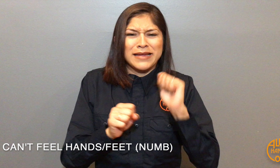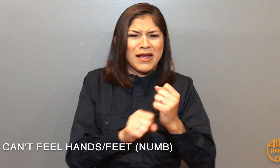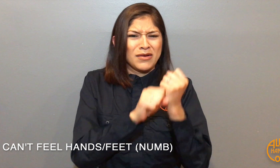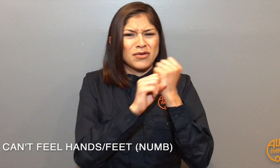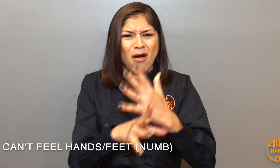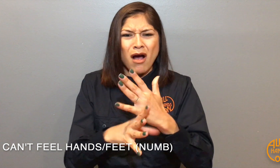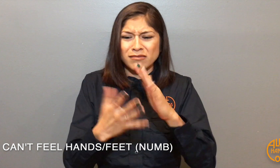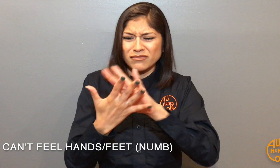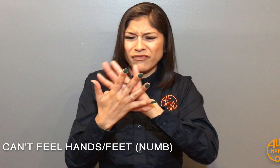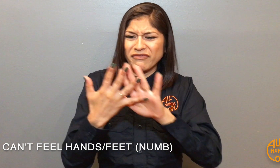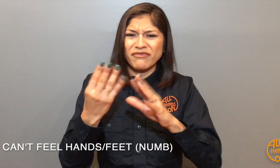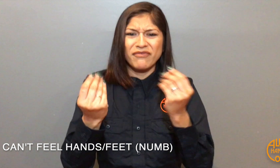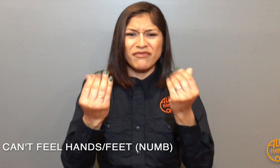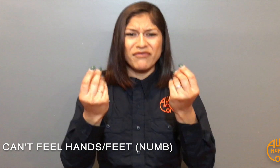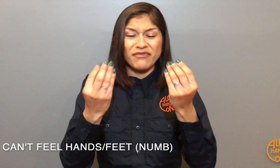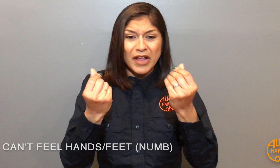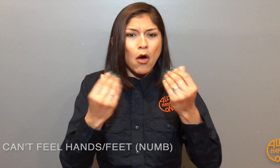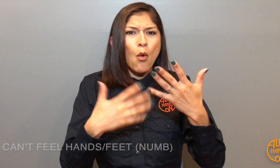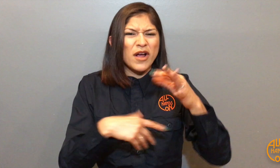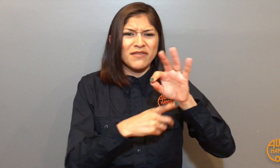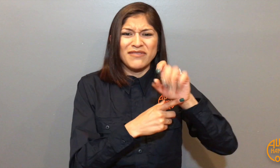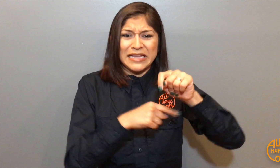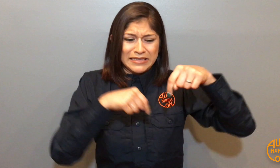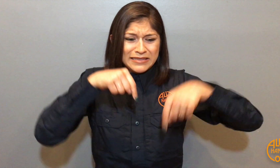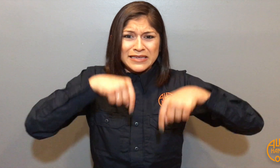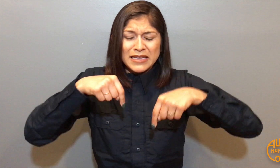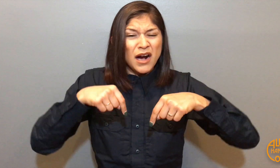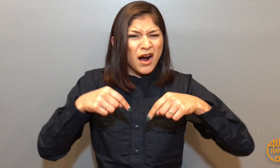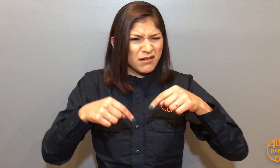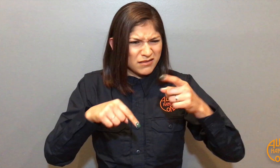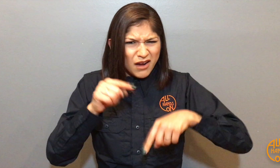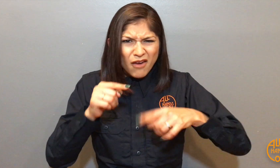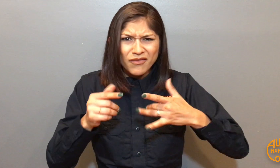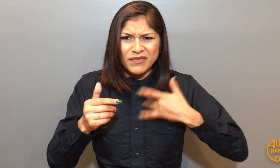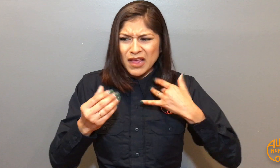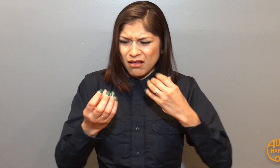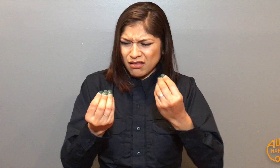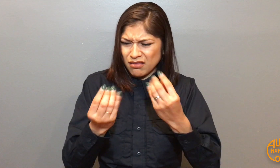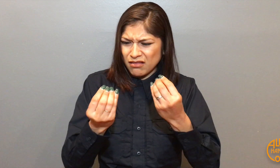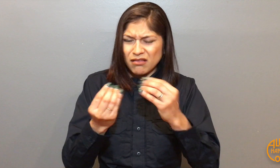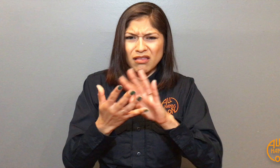is moved the wrong way or if your back or your spine is hurting then it can cause